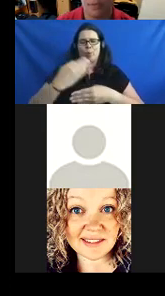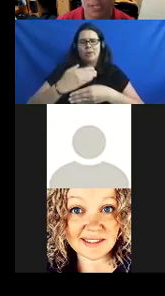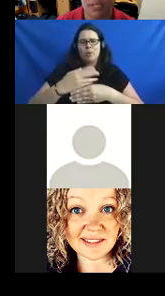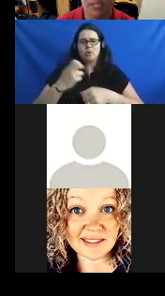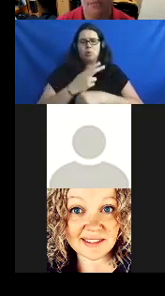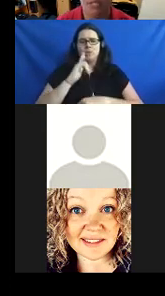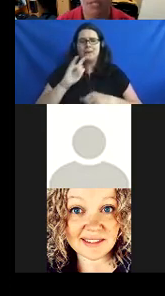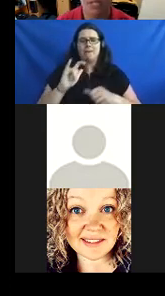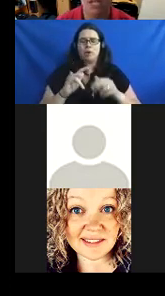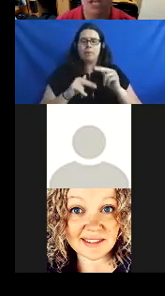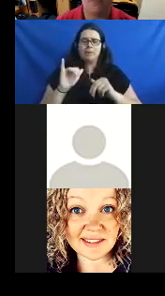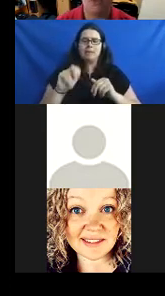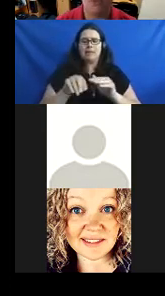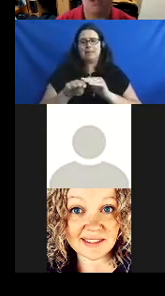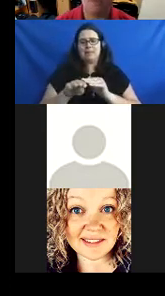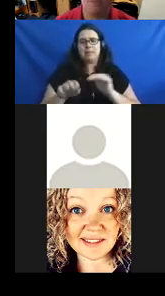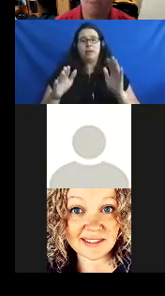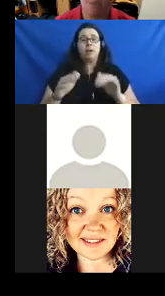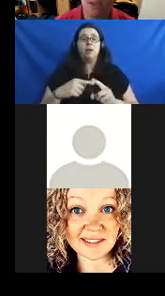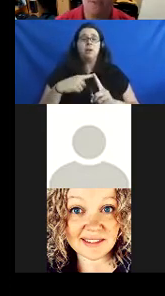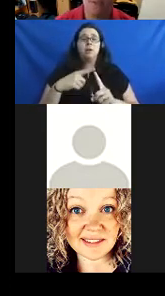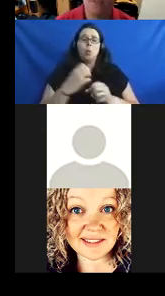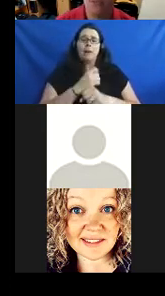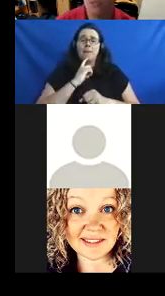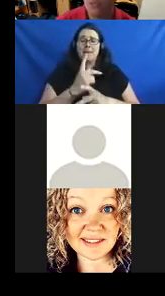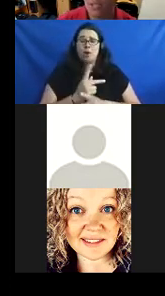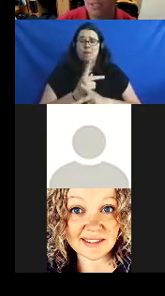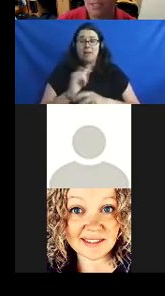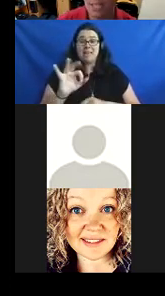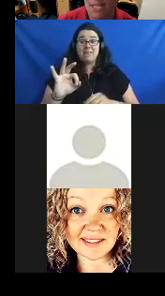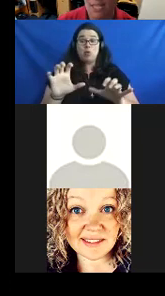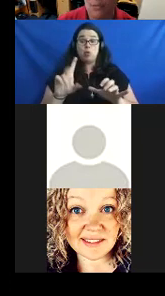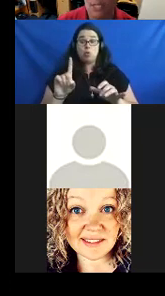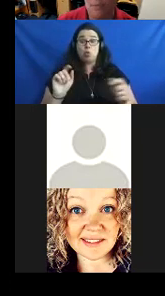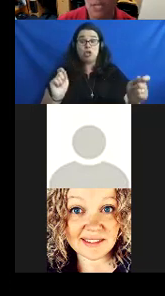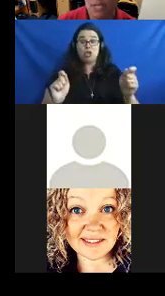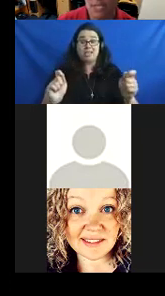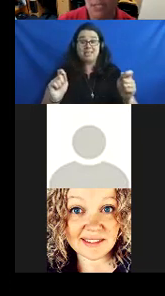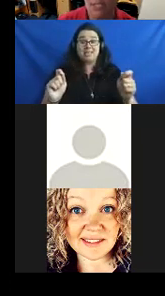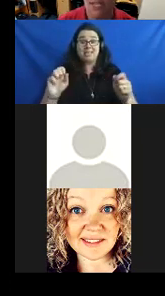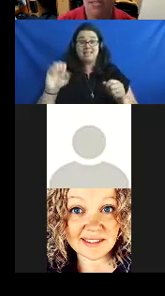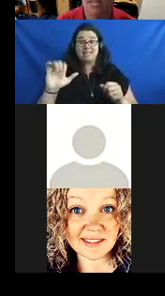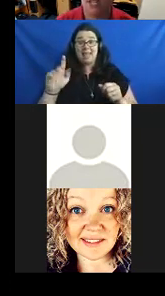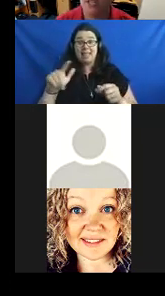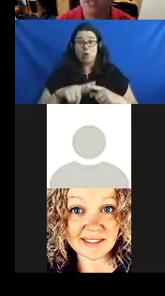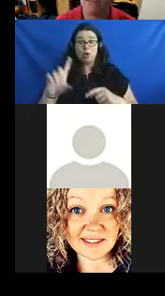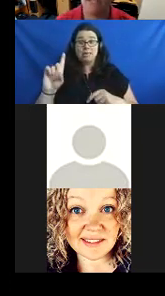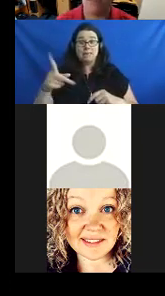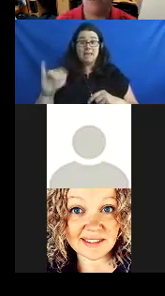BUILT-IN ACCESSIBILITY. YOU DO WANT TO BE CAREFUL IF YOU DO ADJUST THE SCALING OR DPI SETTINGS THAT IT COULD CONFLICT WITH SOME OF THE